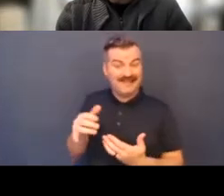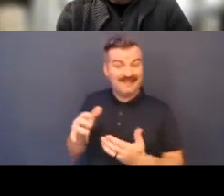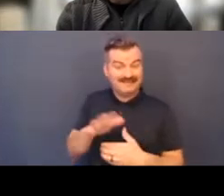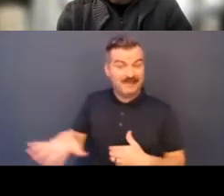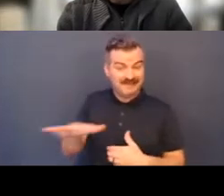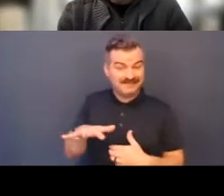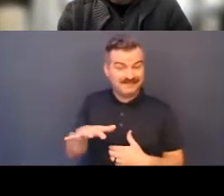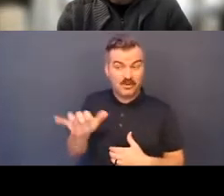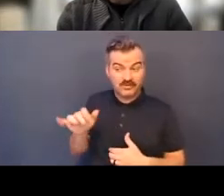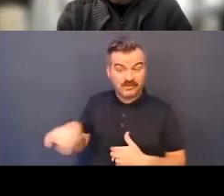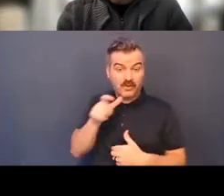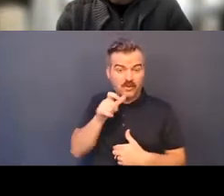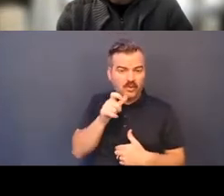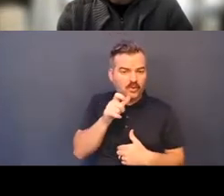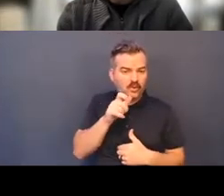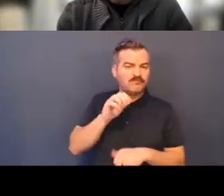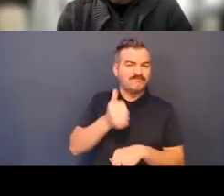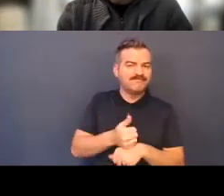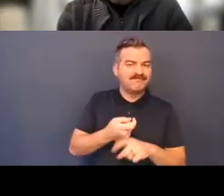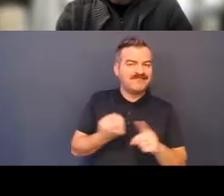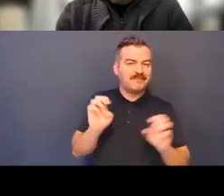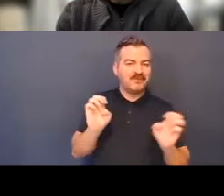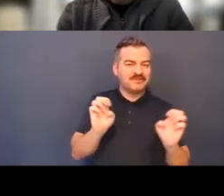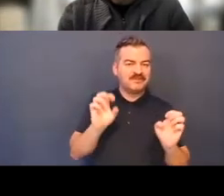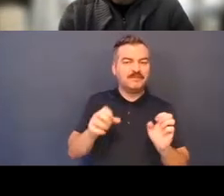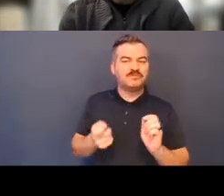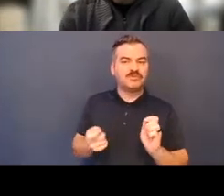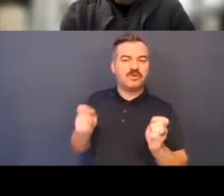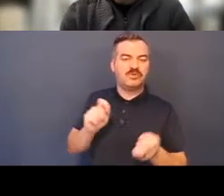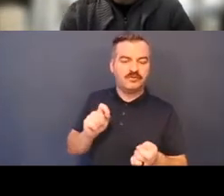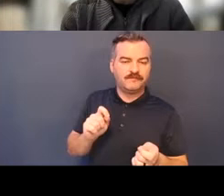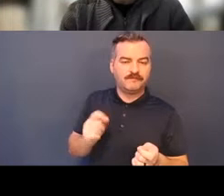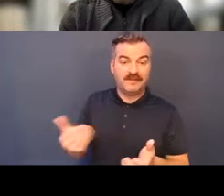by emergency response must be altered once more FEMA is helpful and so far as it defines